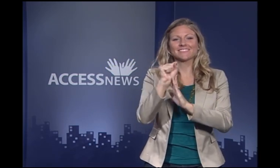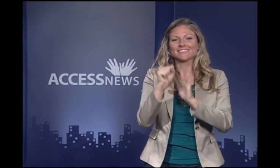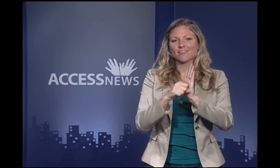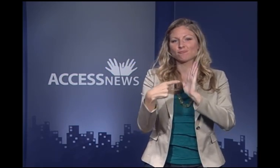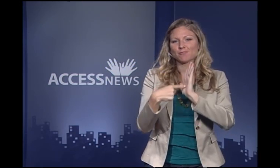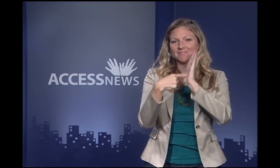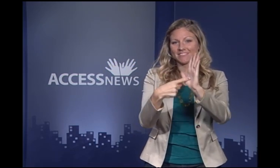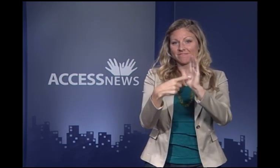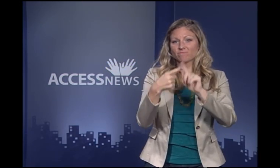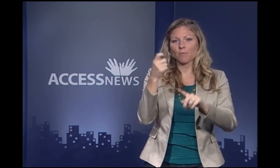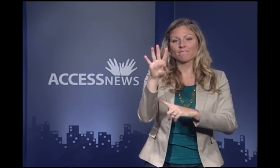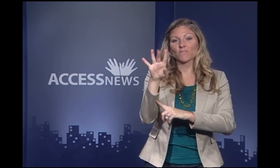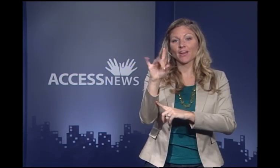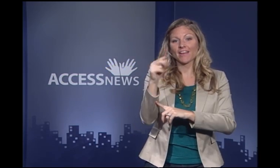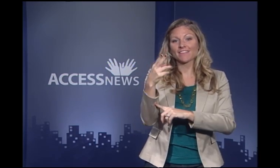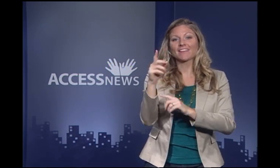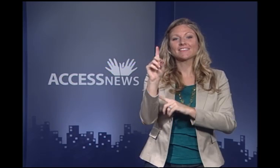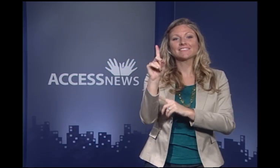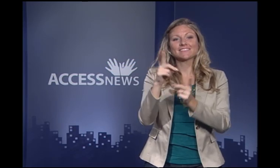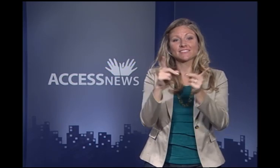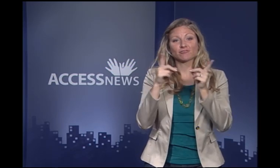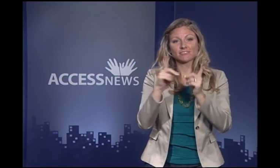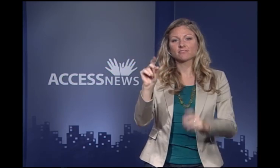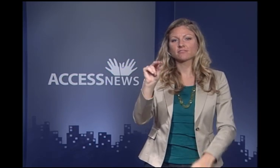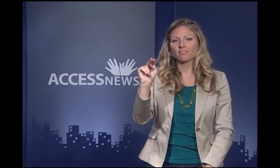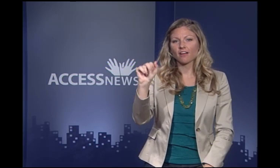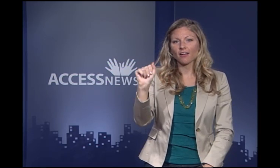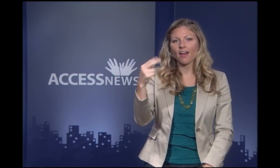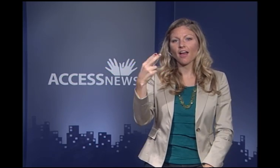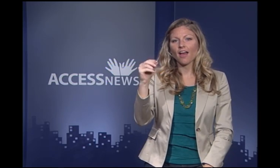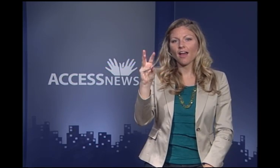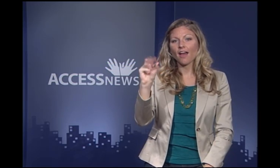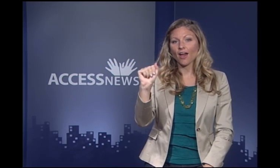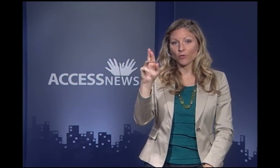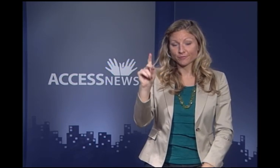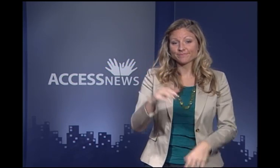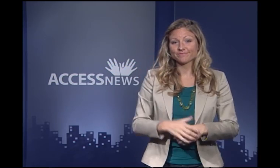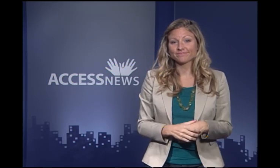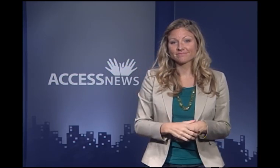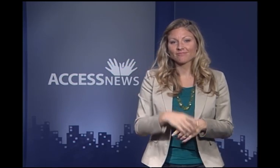on ACCESS News is with State Representative from the 48th District, Donna Howard.